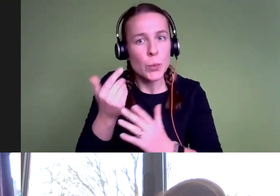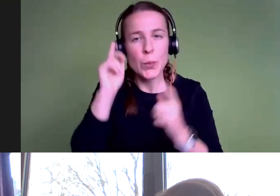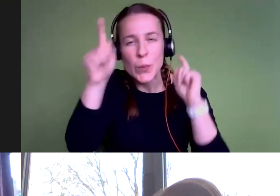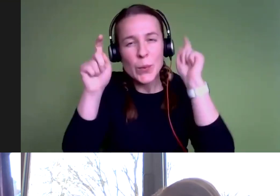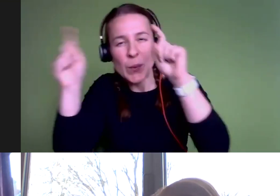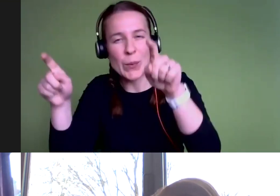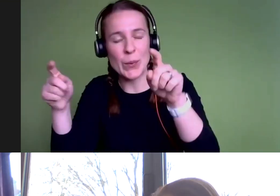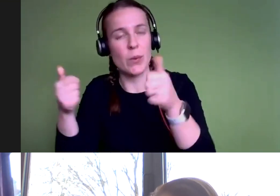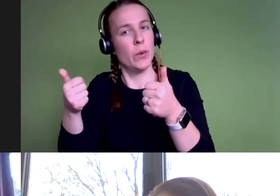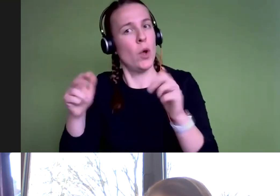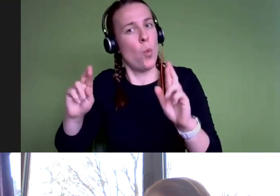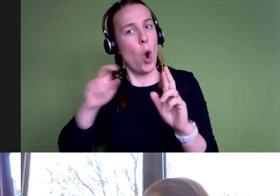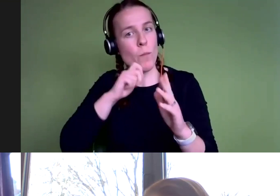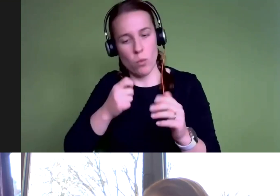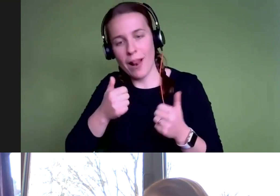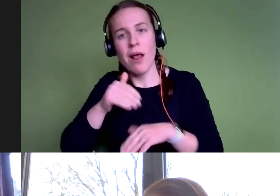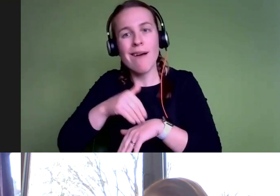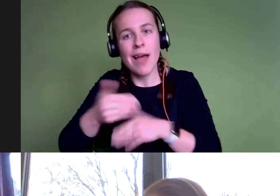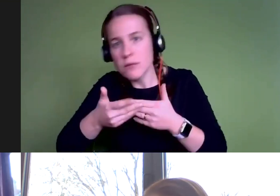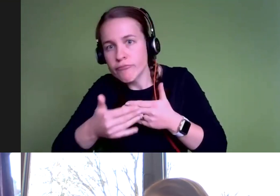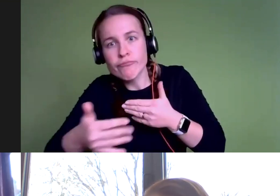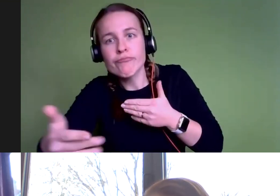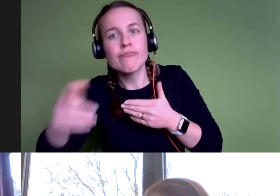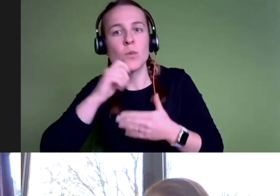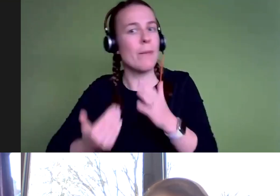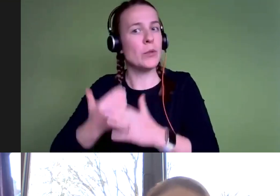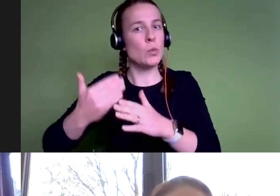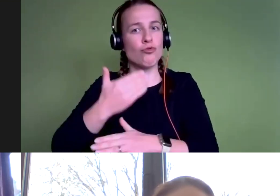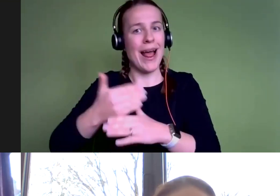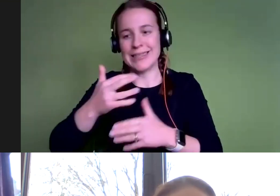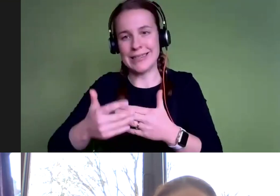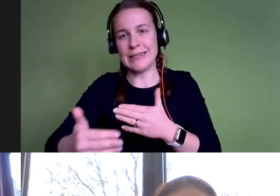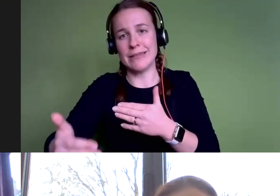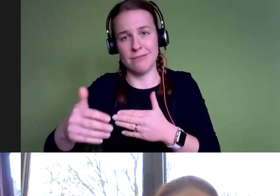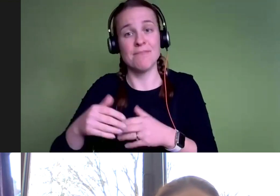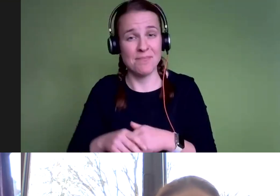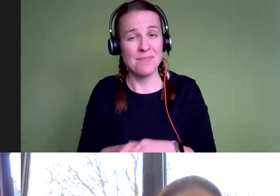So having each of these experts with us, we truly believe that we have created that